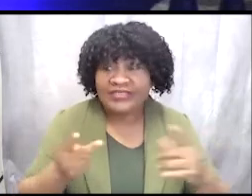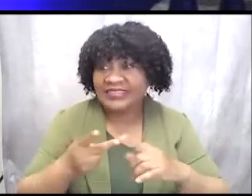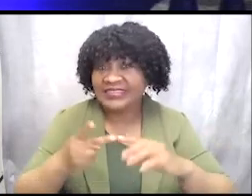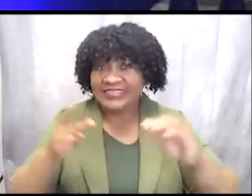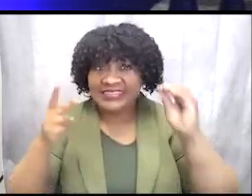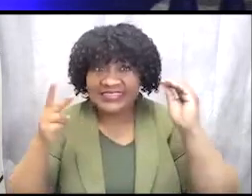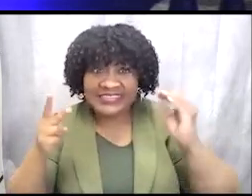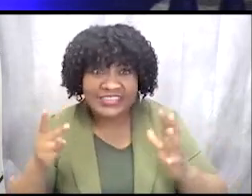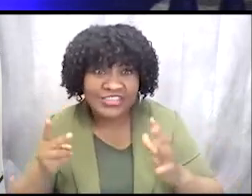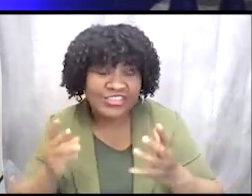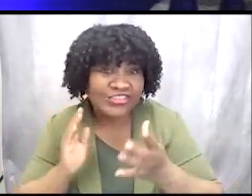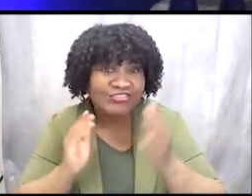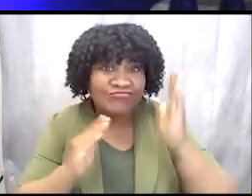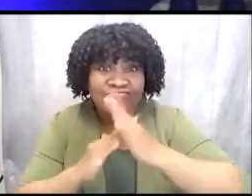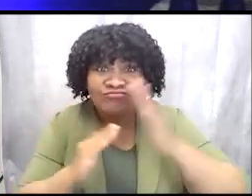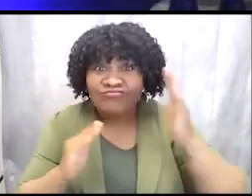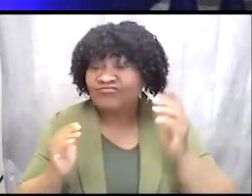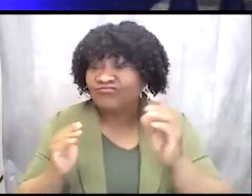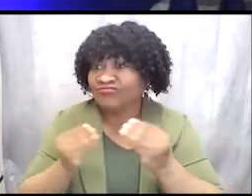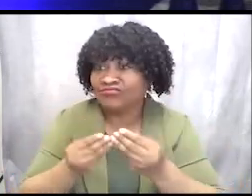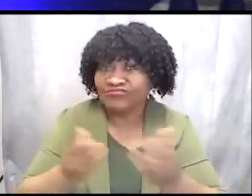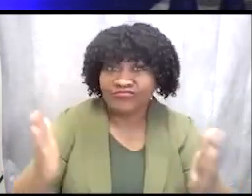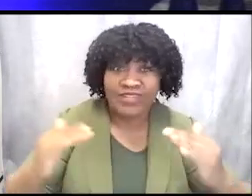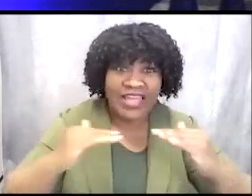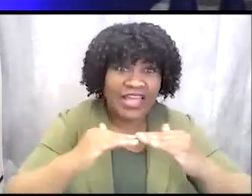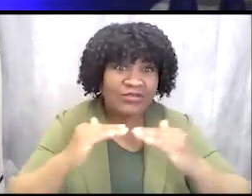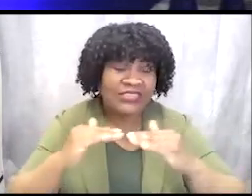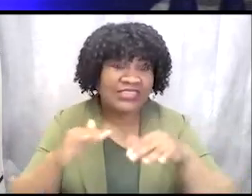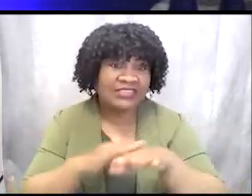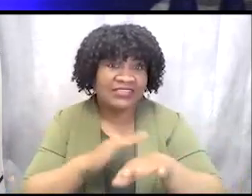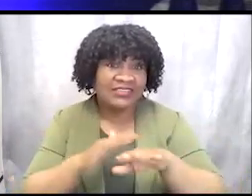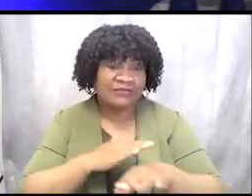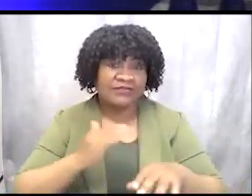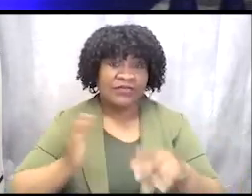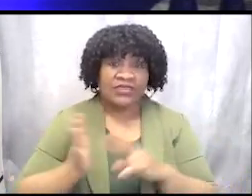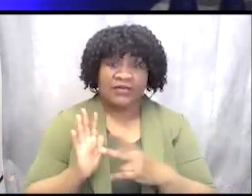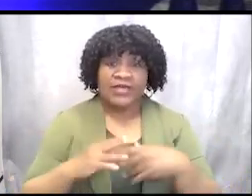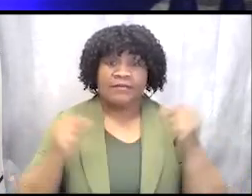talent, opportunity, access, for many people by definition,